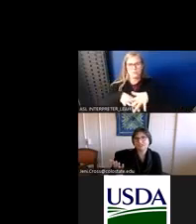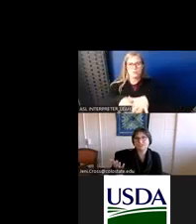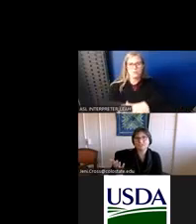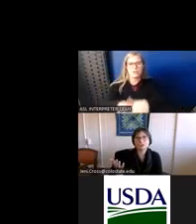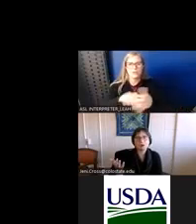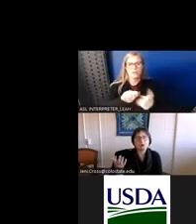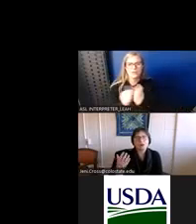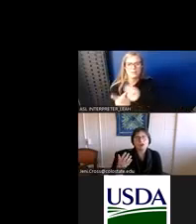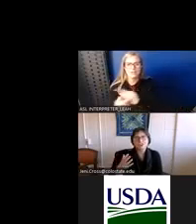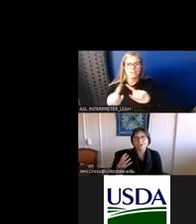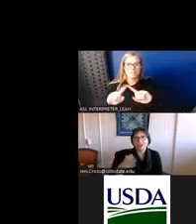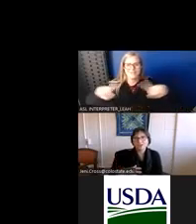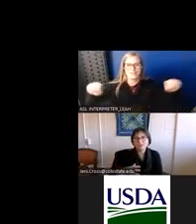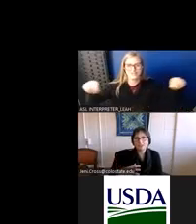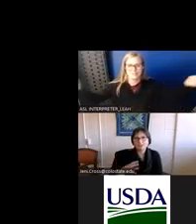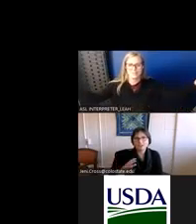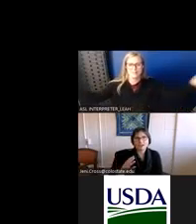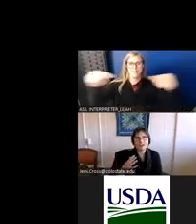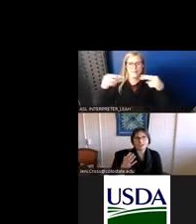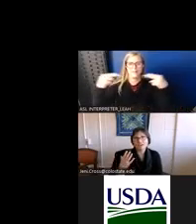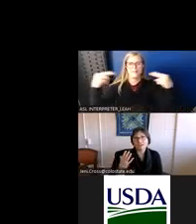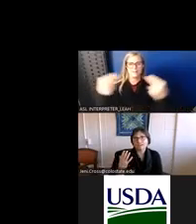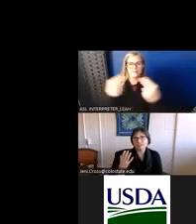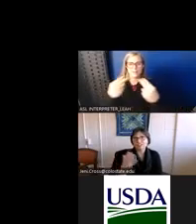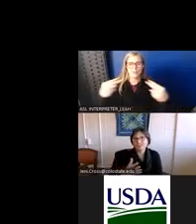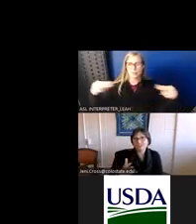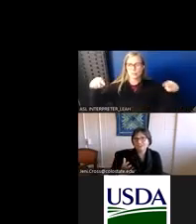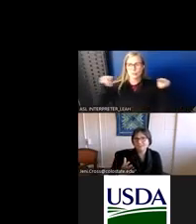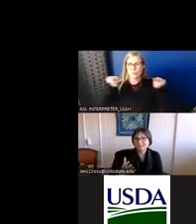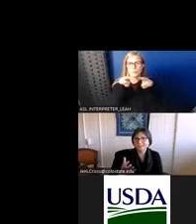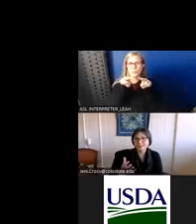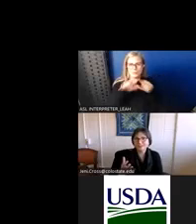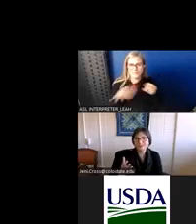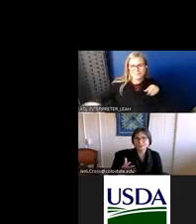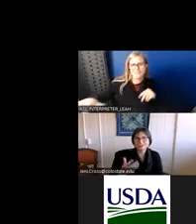fields. So as we think about the challenges facing agriculture,